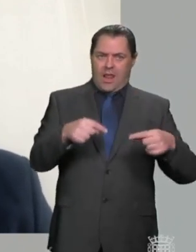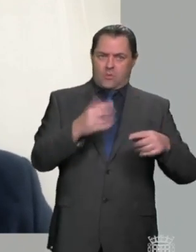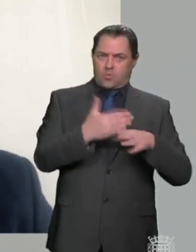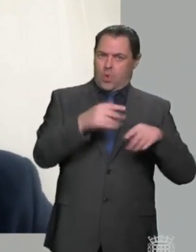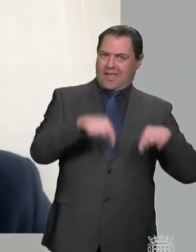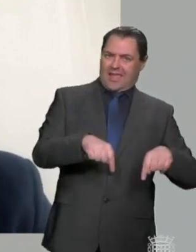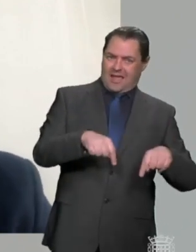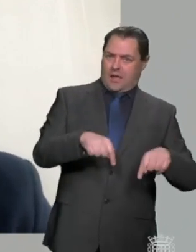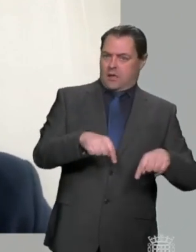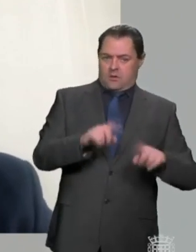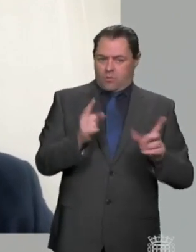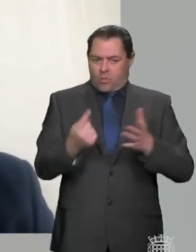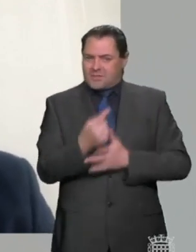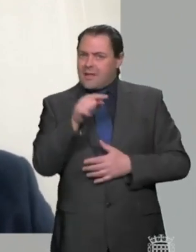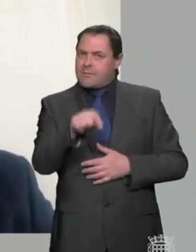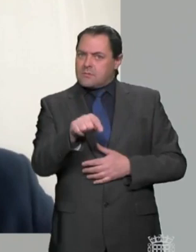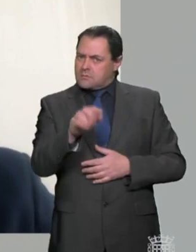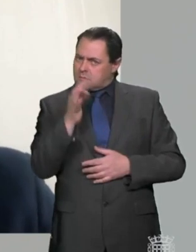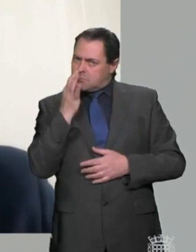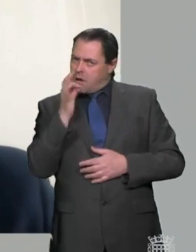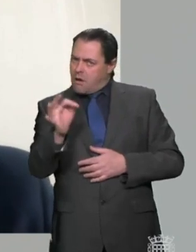Can the Prime Minister assure the House that EU citizens